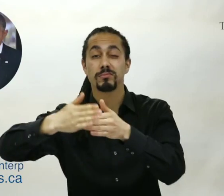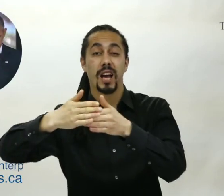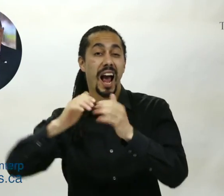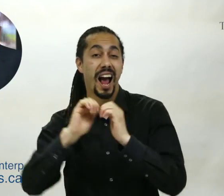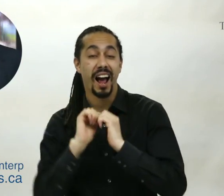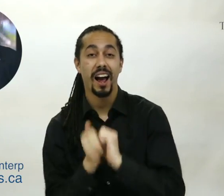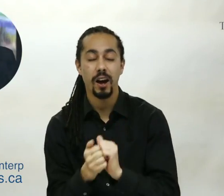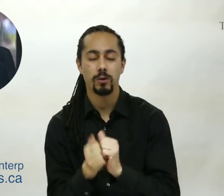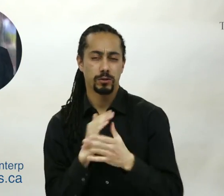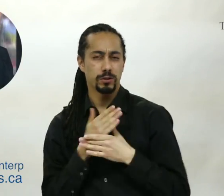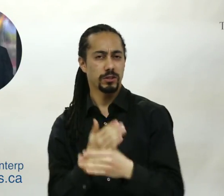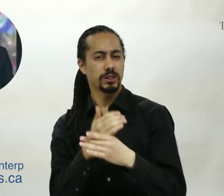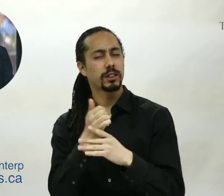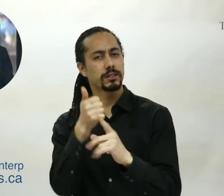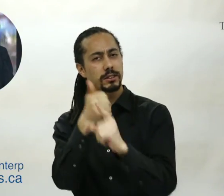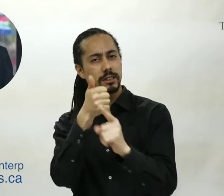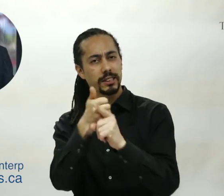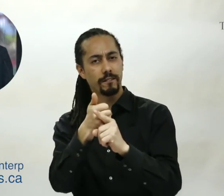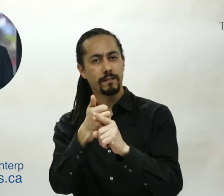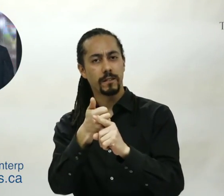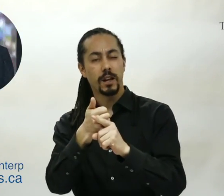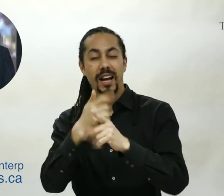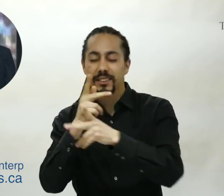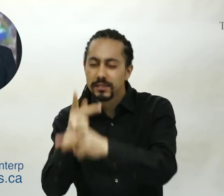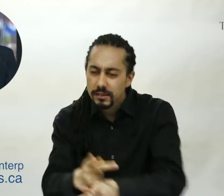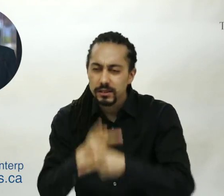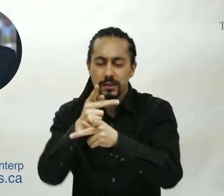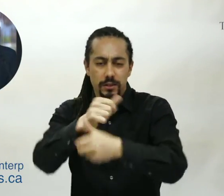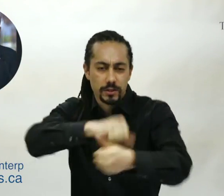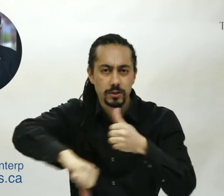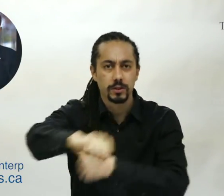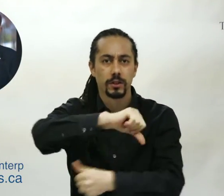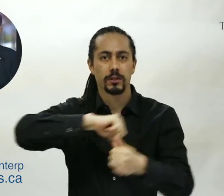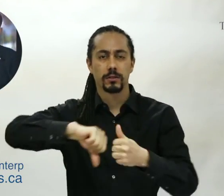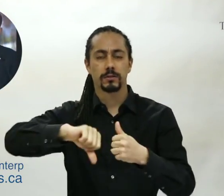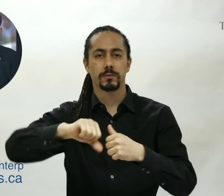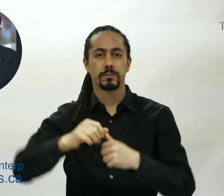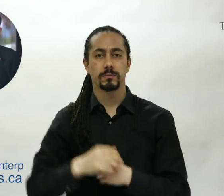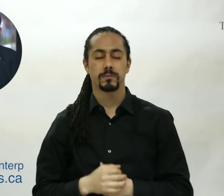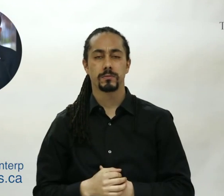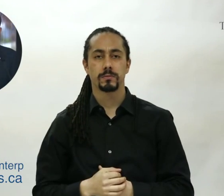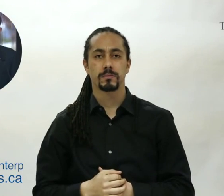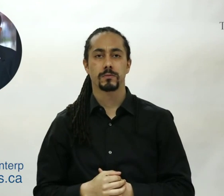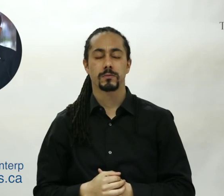ourselves with others, and caring for those around us.